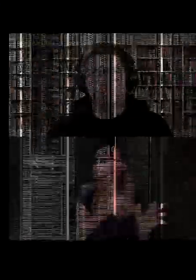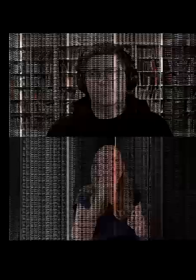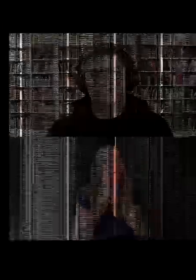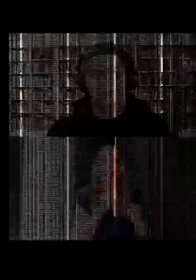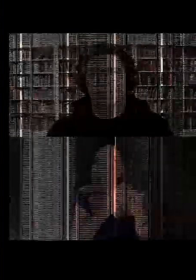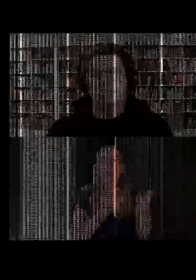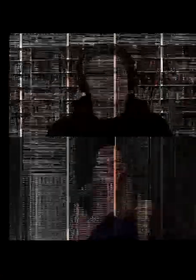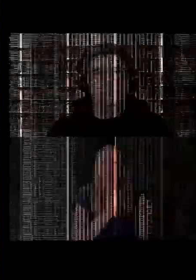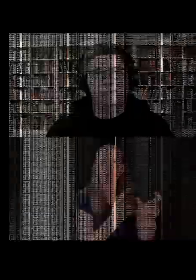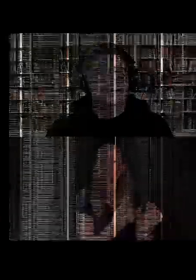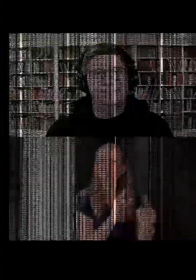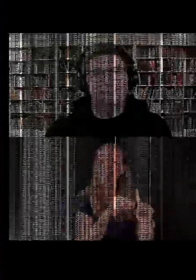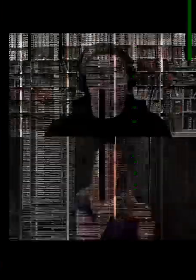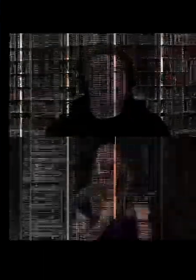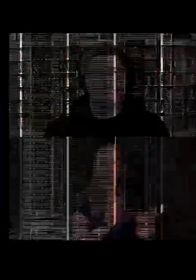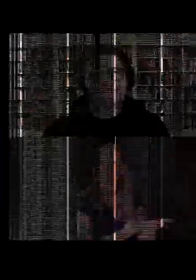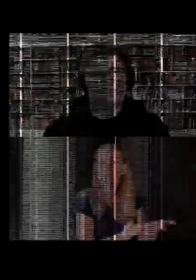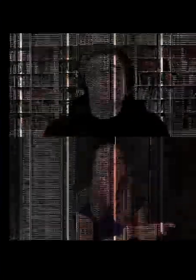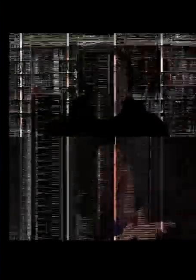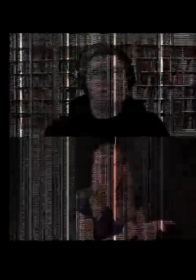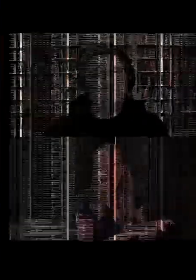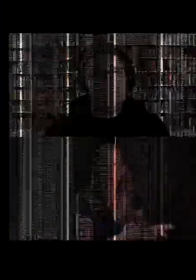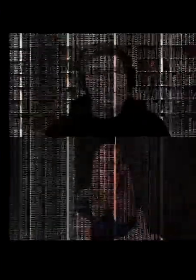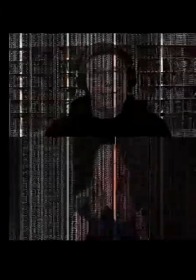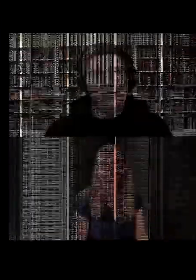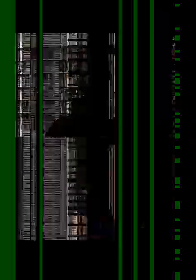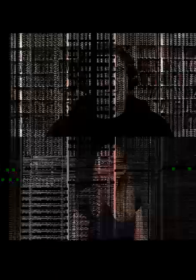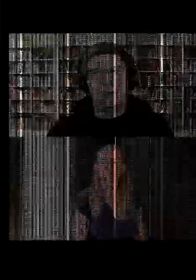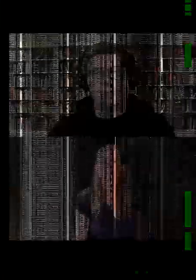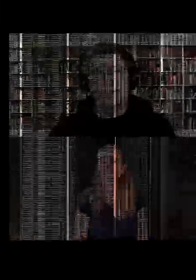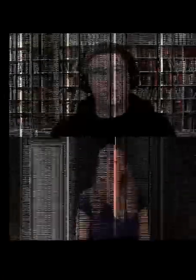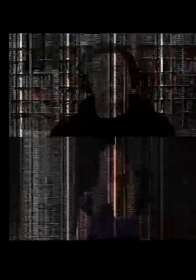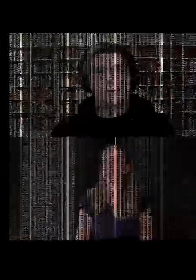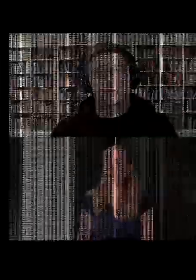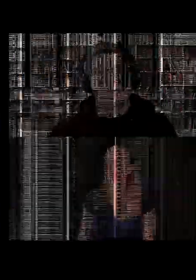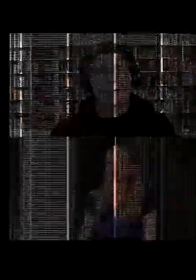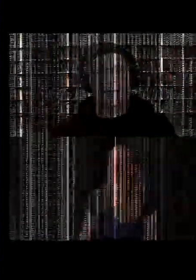when I went there in the first place. >> Nic: And then hauling moves on and